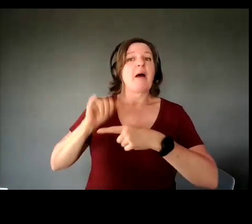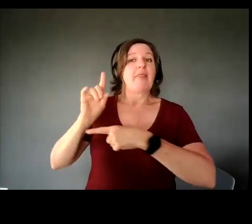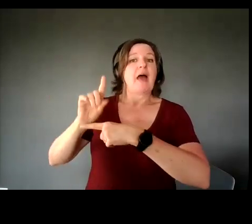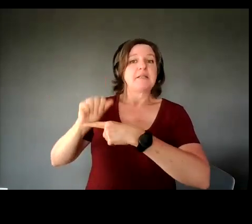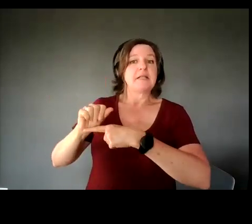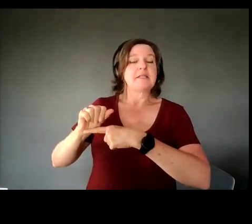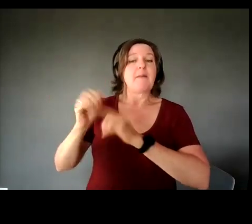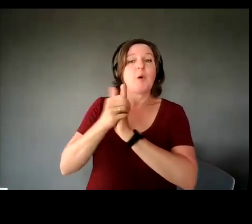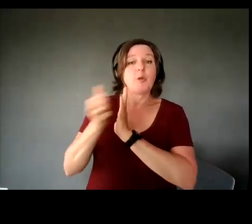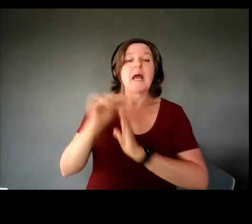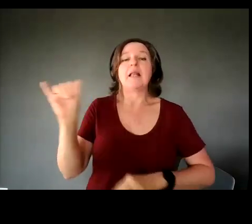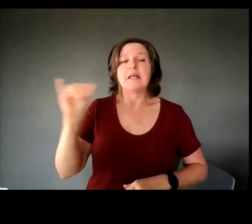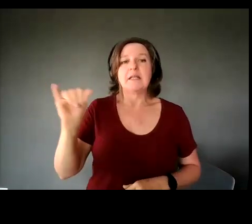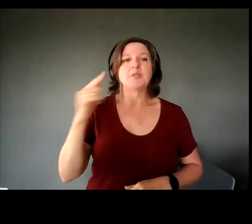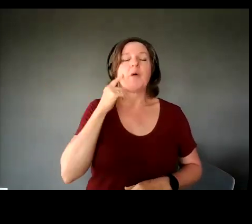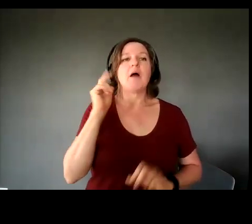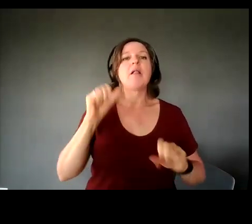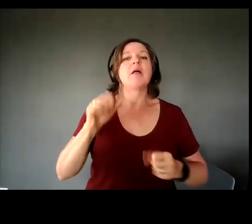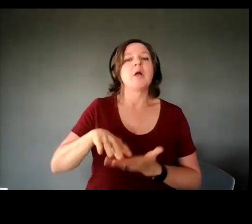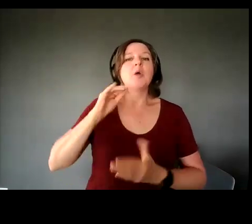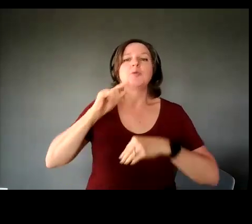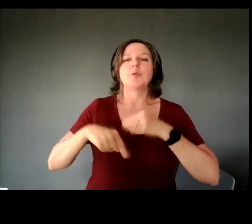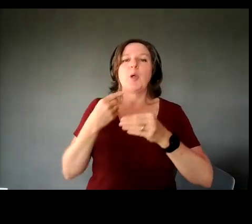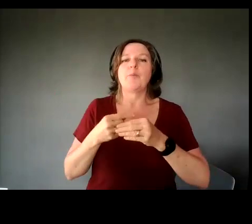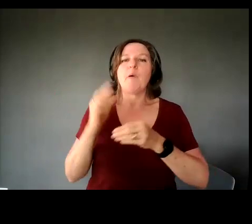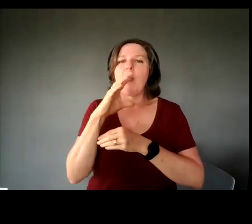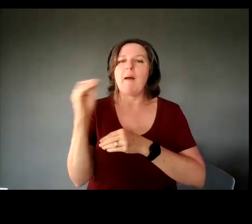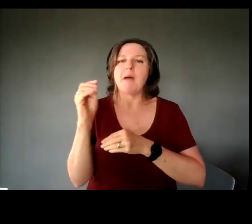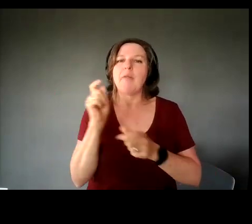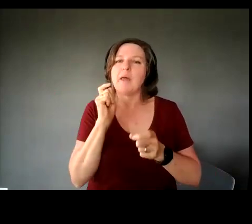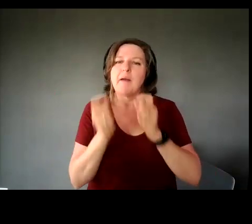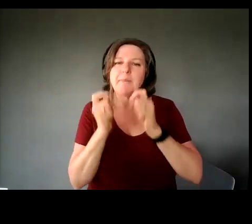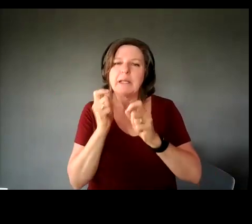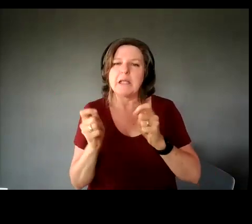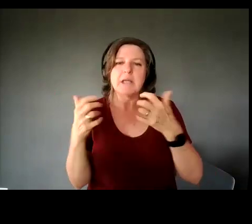to learn more about the company's accommodation offerings and they were also able to add to their portfolio.